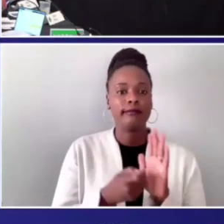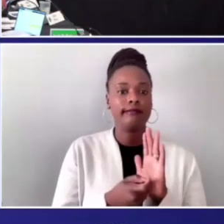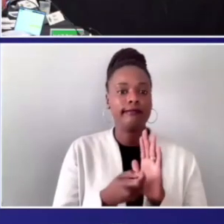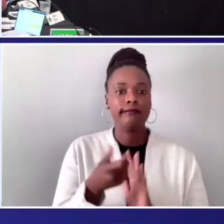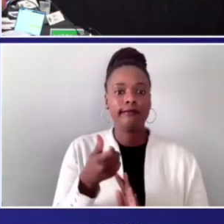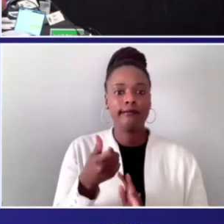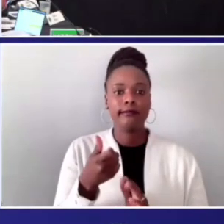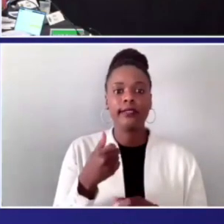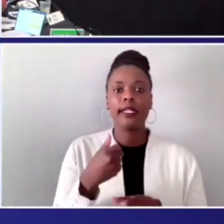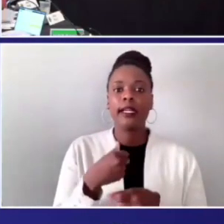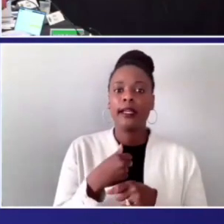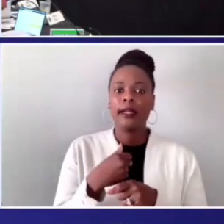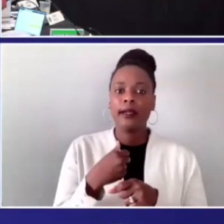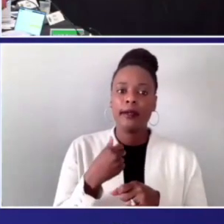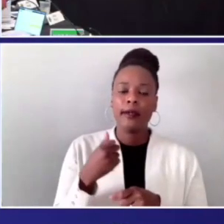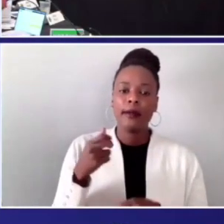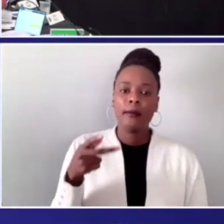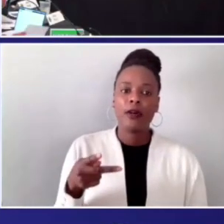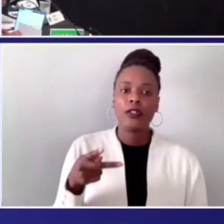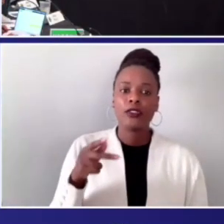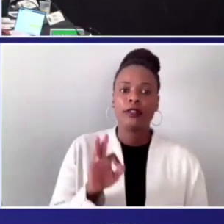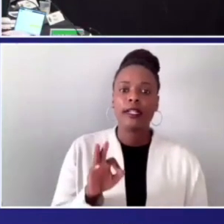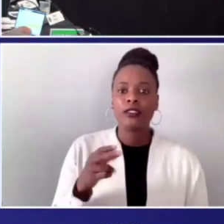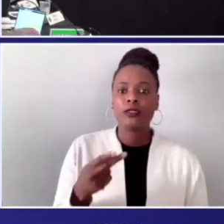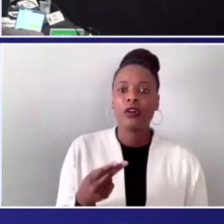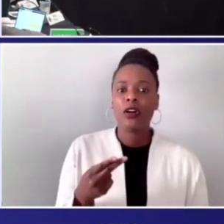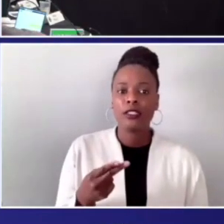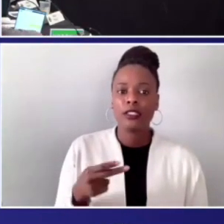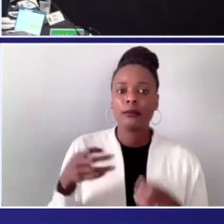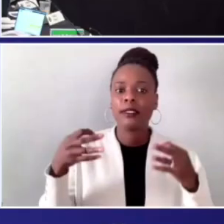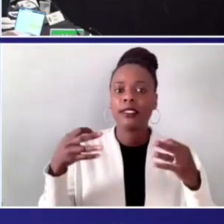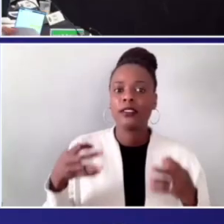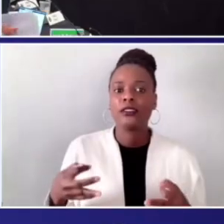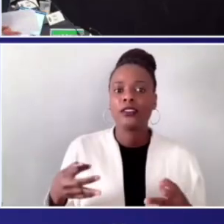partial financial hardship and determining the borrower's aggregate monthly payment.